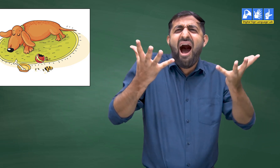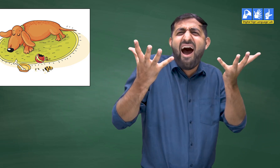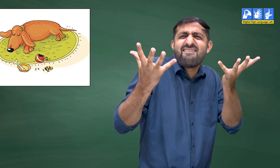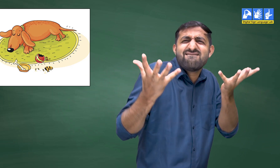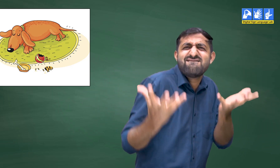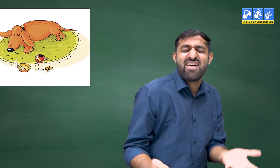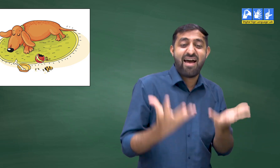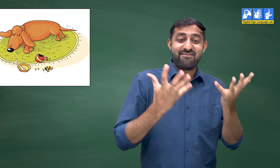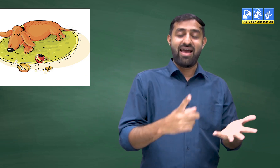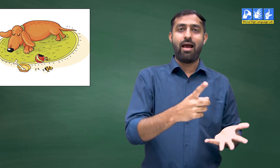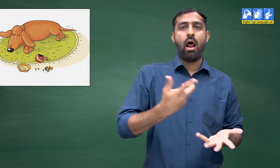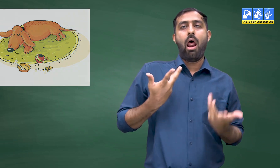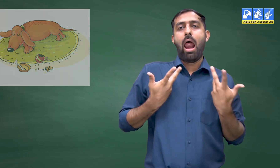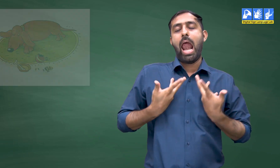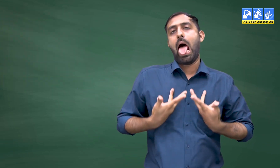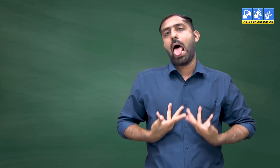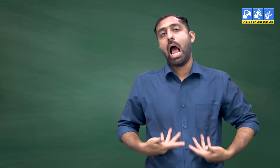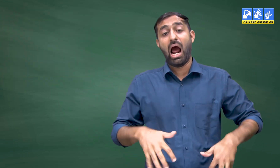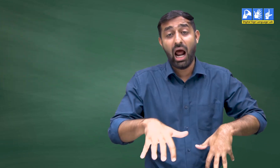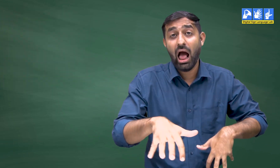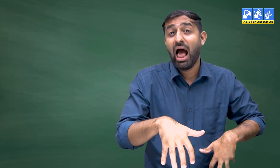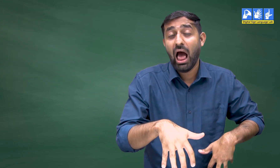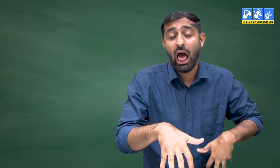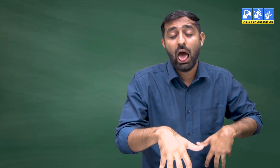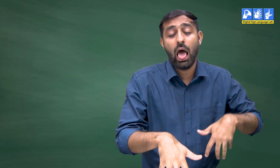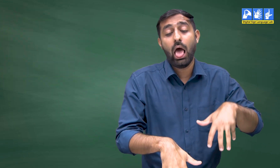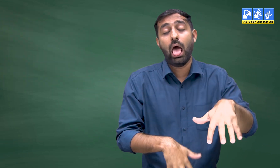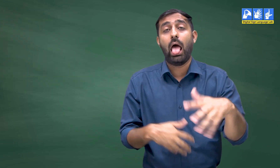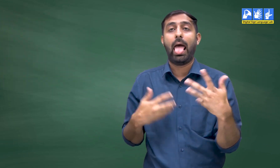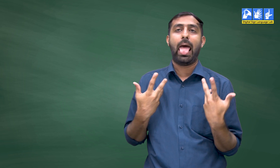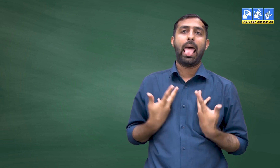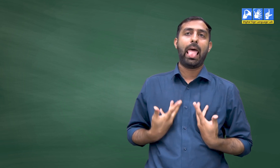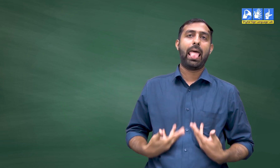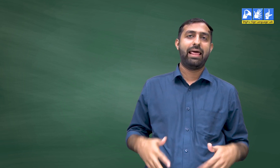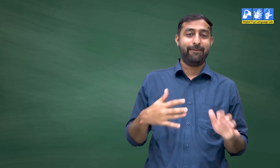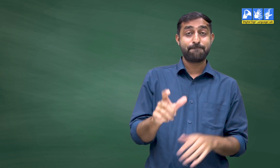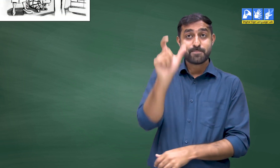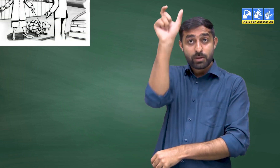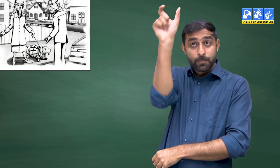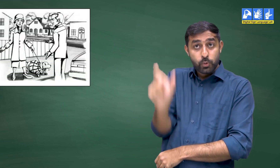His neck was heavy and he was constantly tired. He was unable to move.